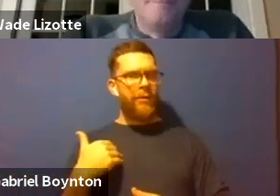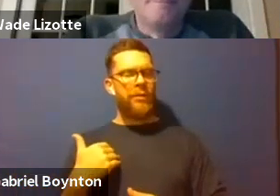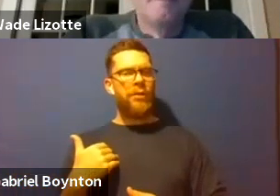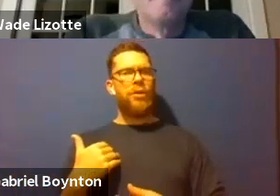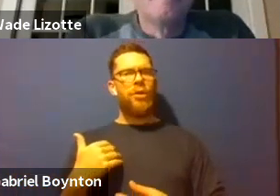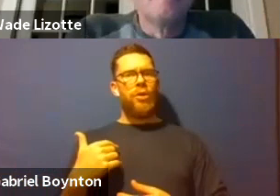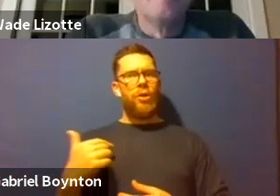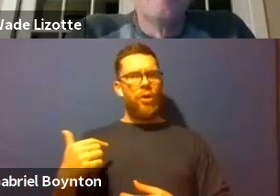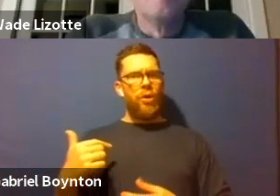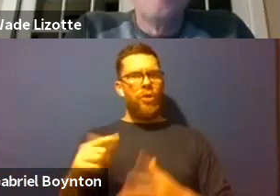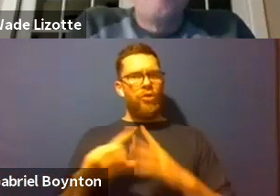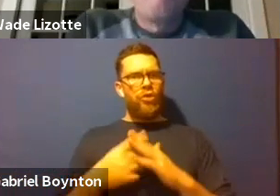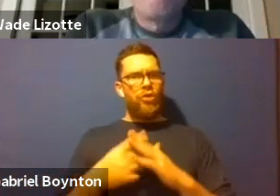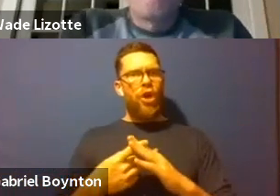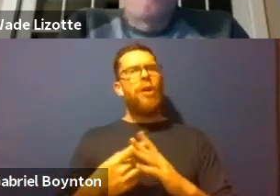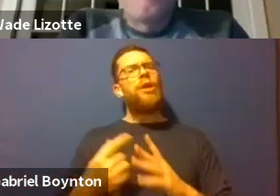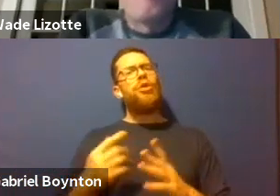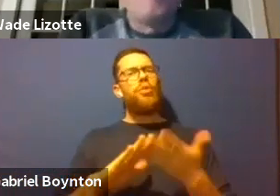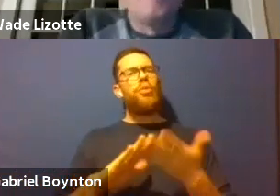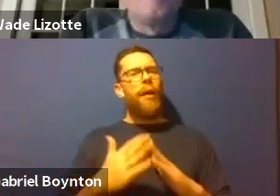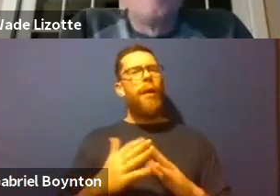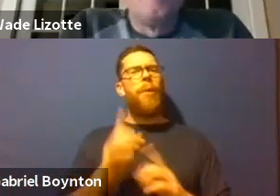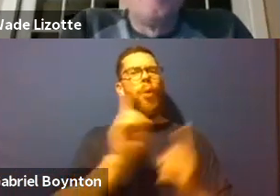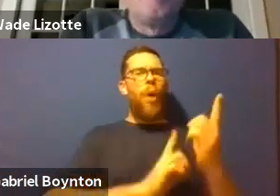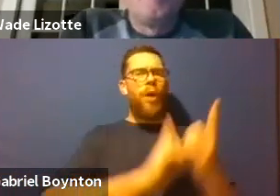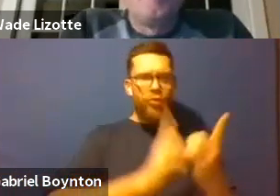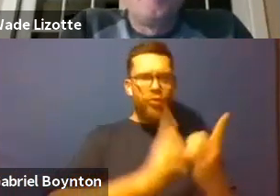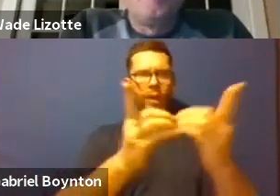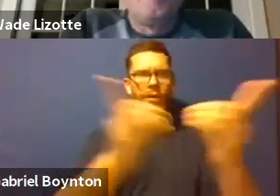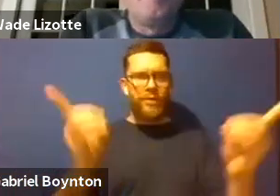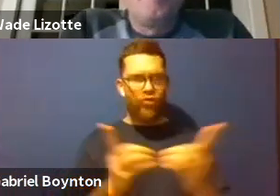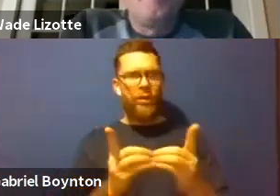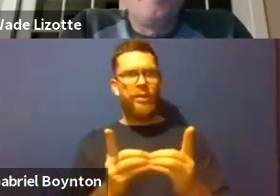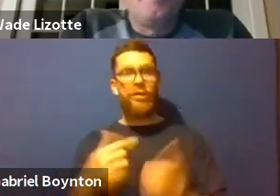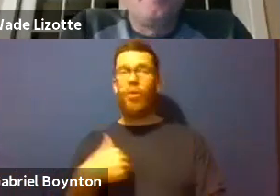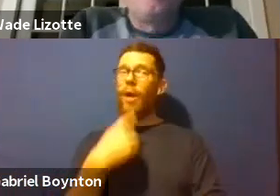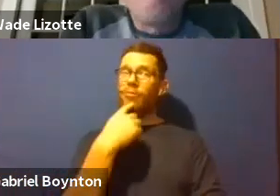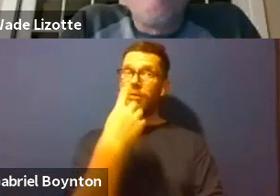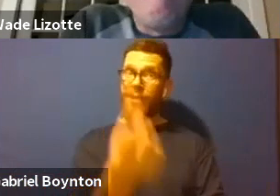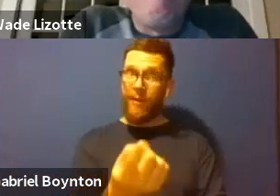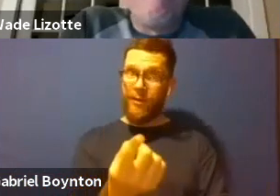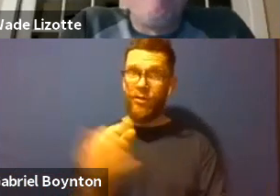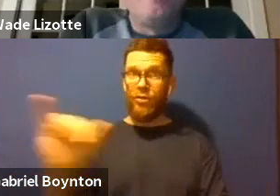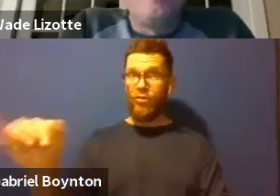Deniz Savas: One on one one to one district. So a job. I'll tell you something. I'm going to say something right now and you probably are going to be shocked to hear me say it, but